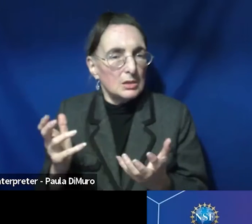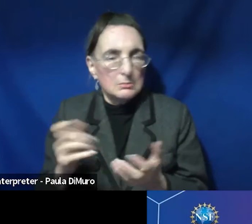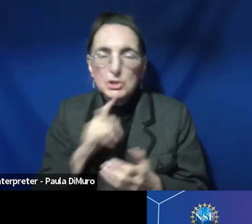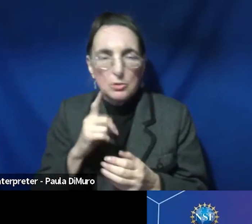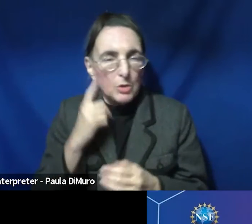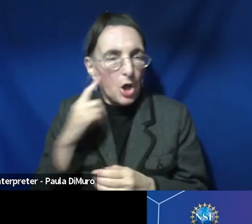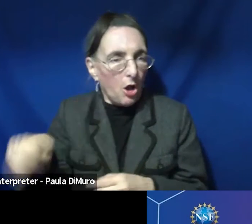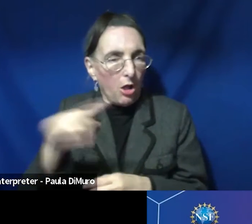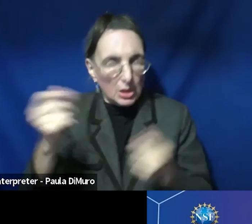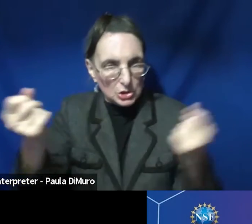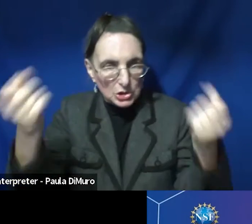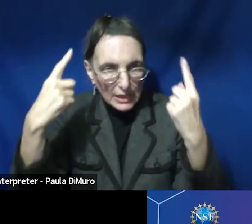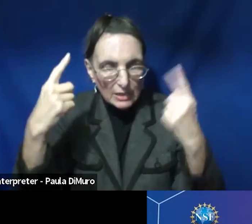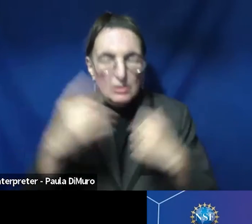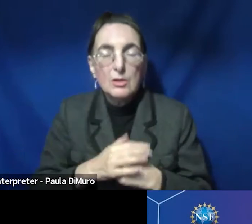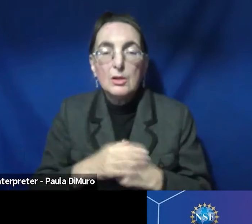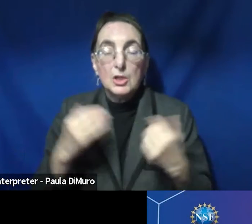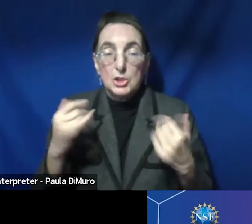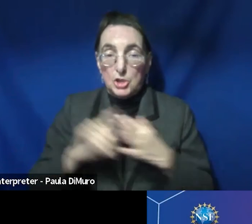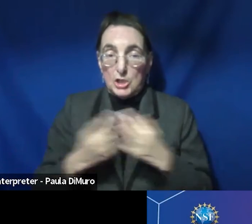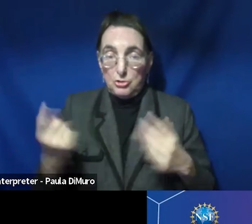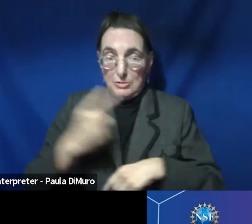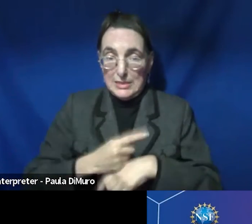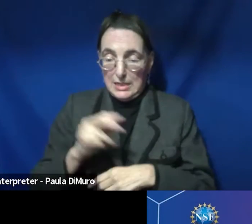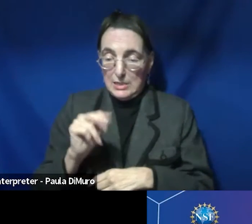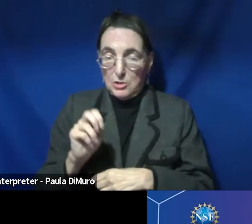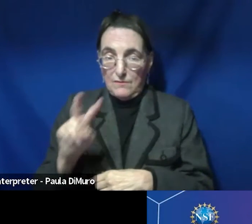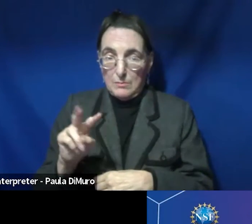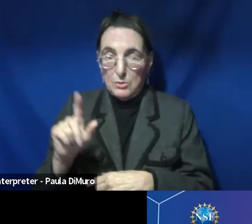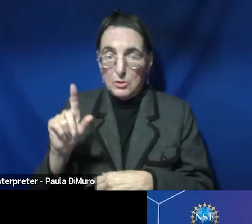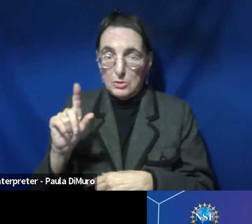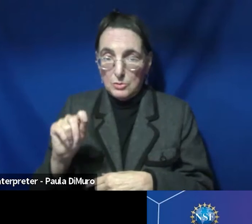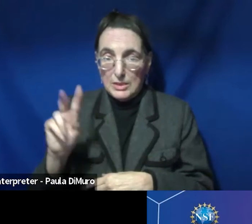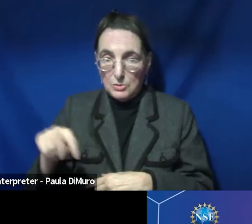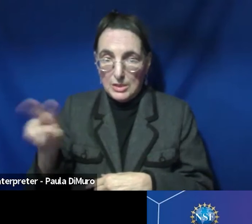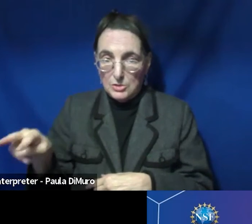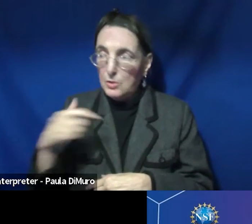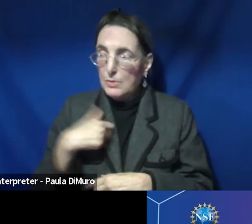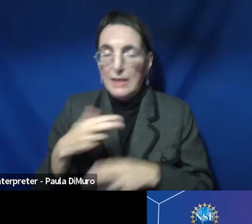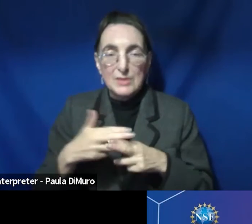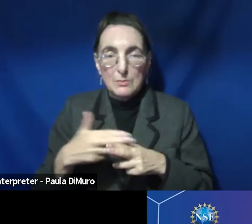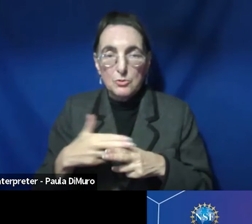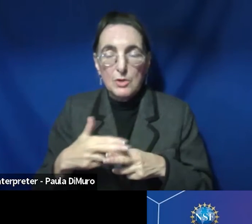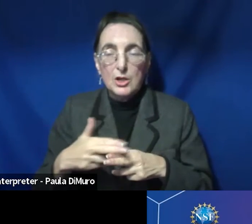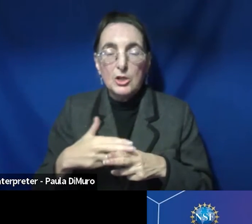So as of today, it is November 2022, we have temporarily suppressed the checks for margins.